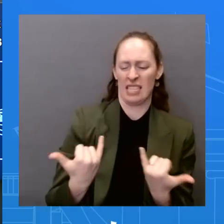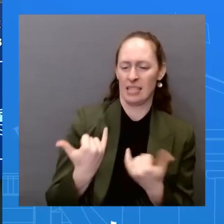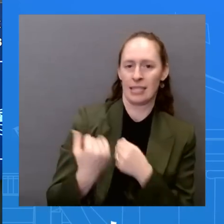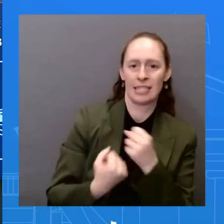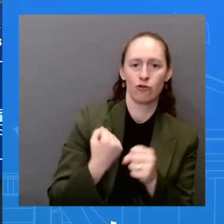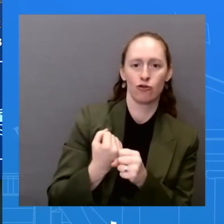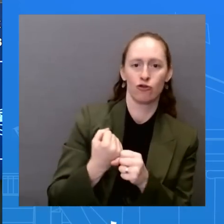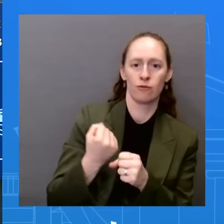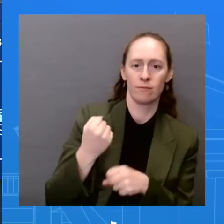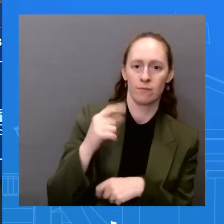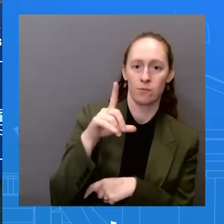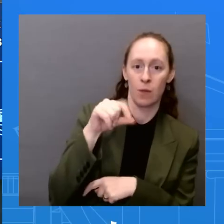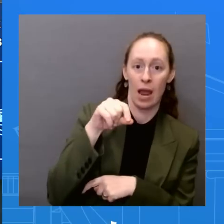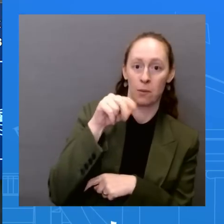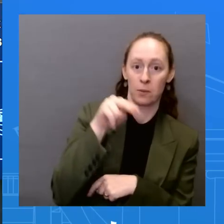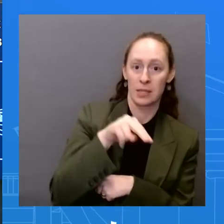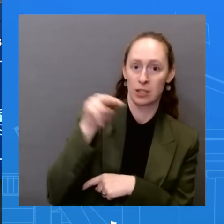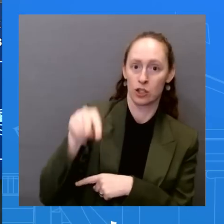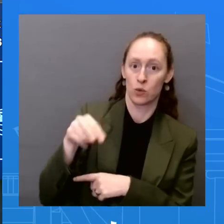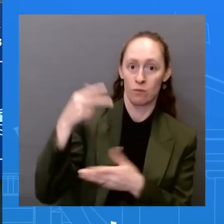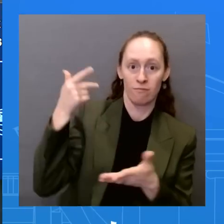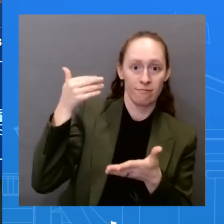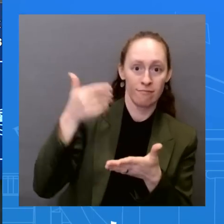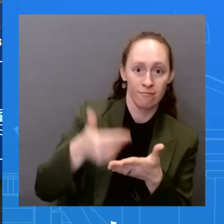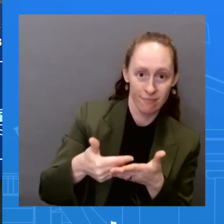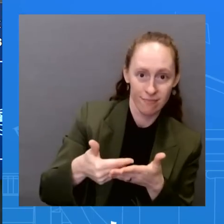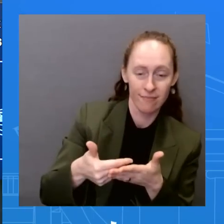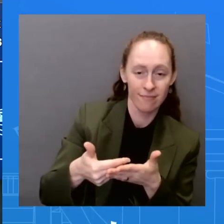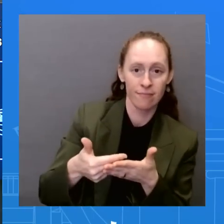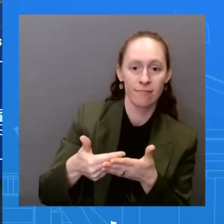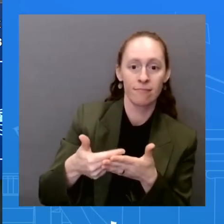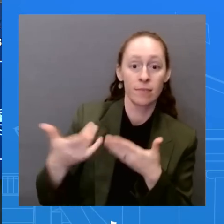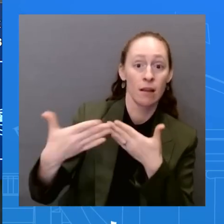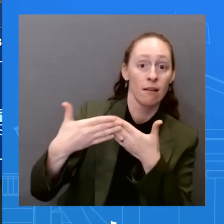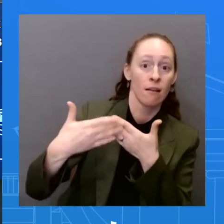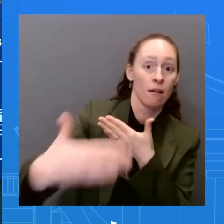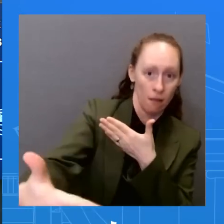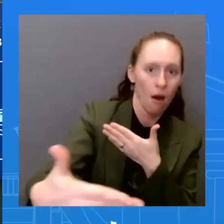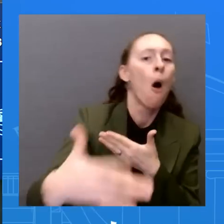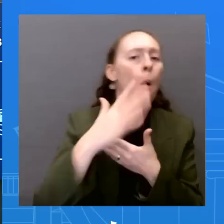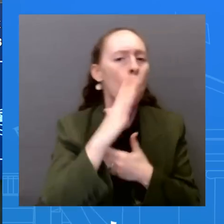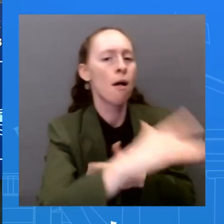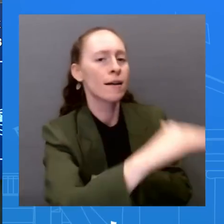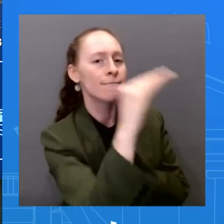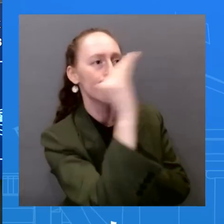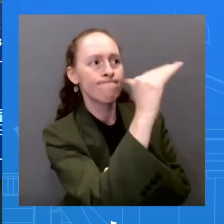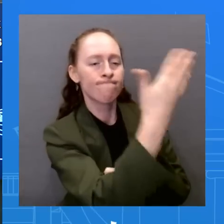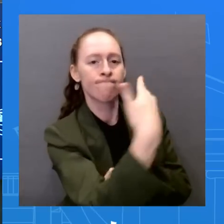to make those investments in our stockpile and to make sure that we're able to replenish what's been used,